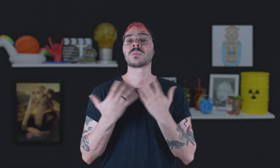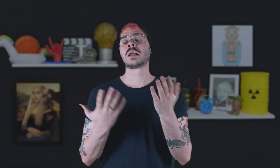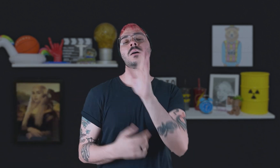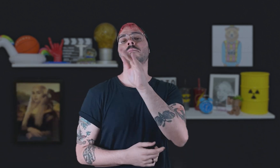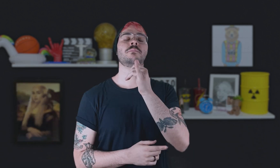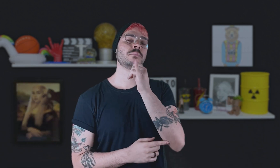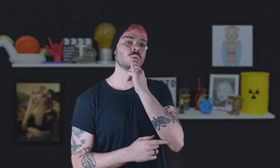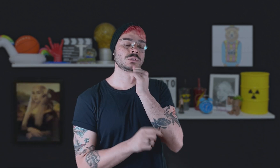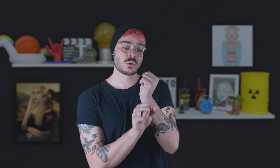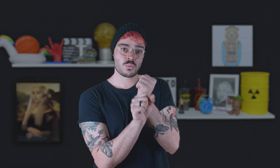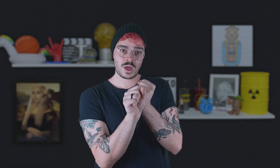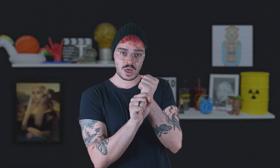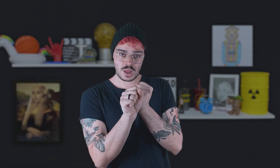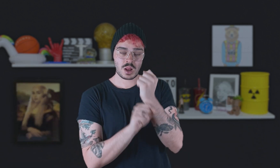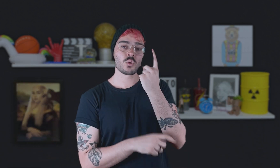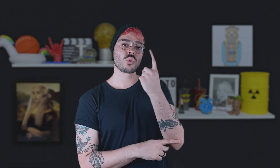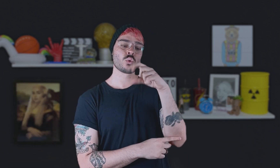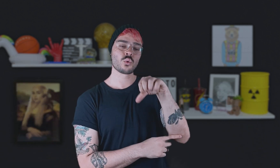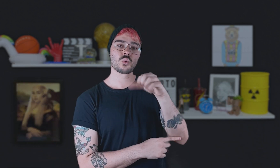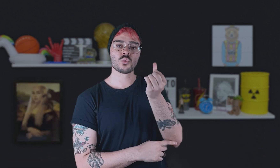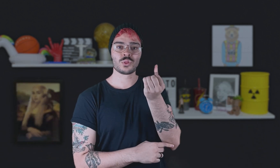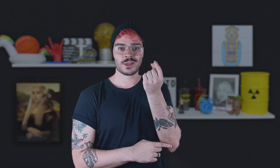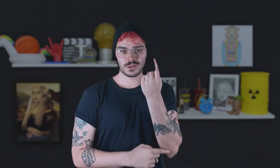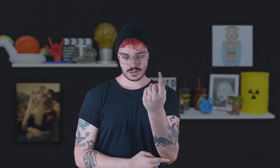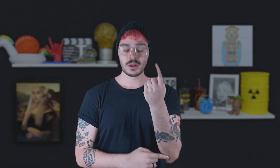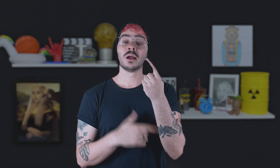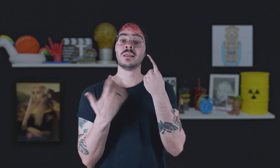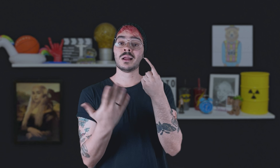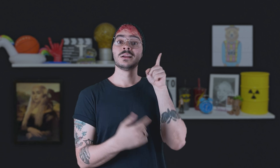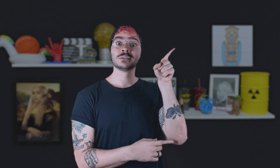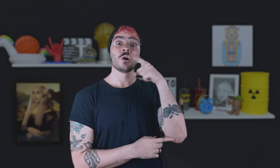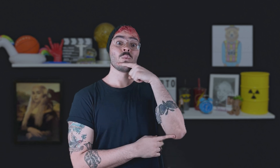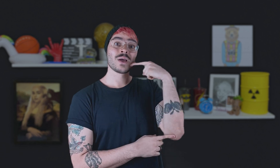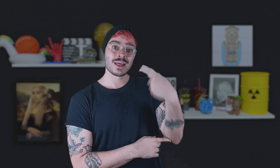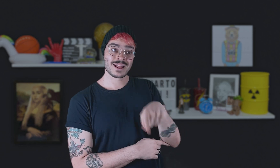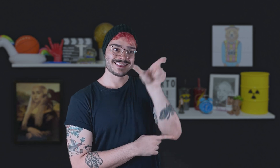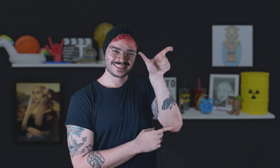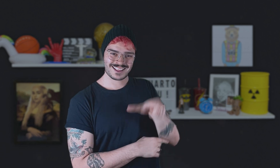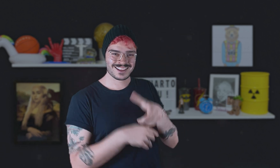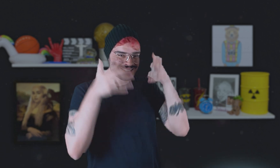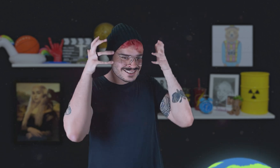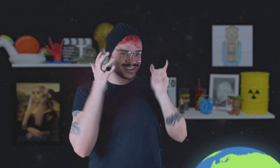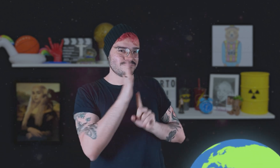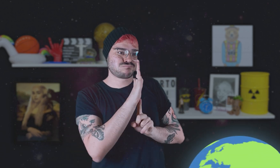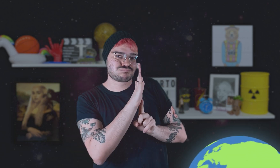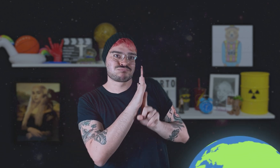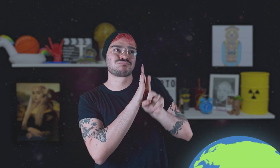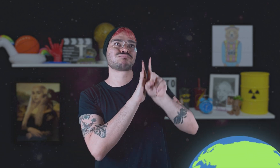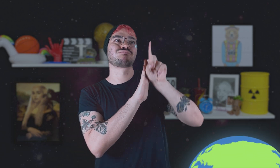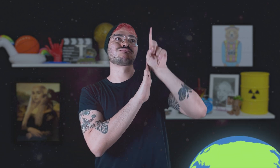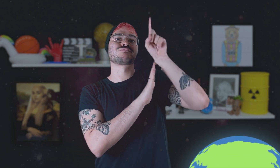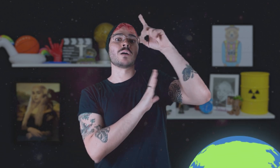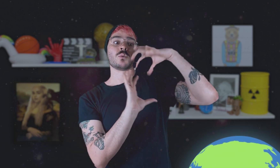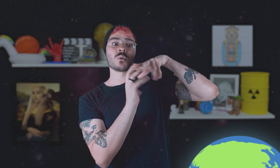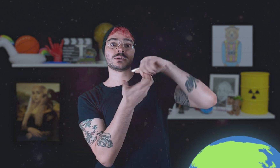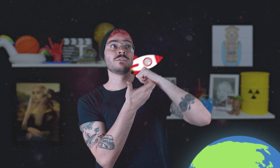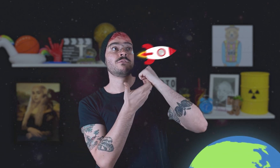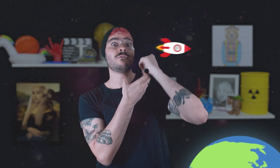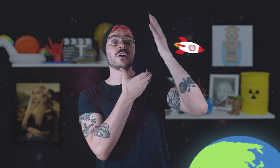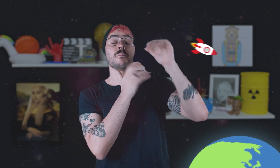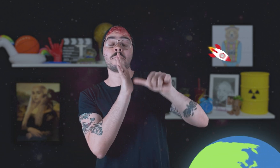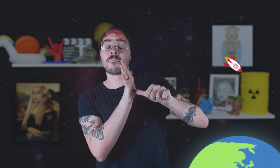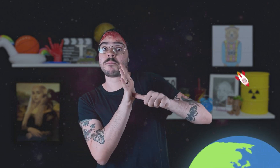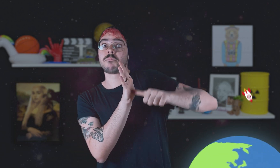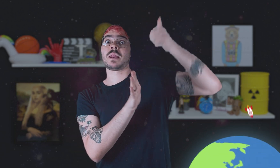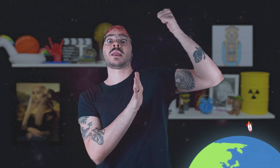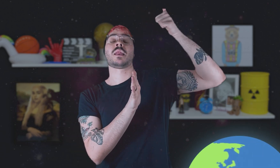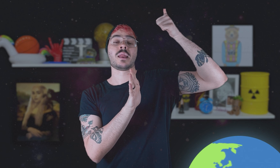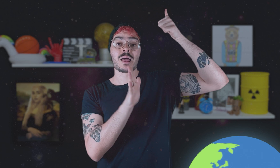In 1961, the first cosmonaut went into space for the first time,